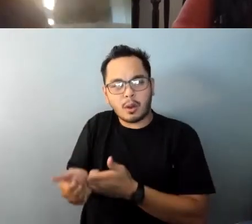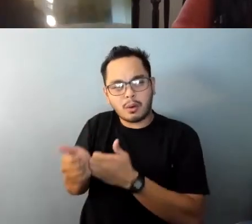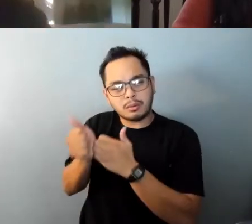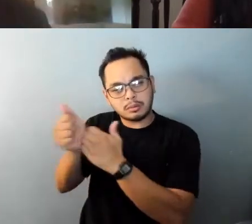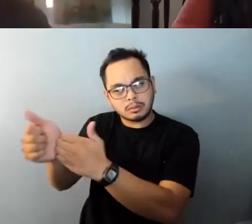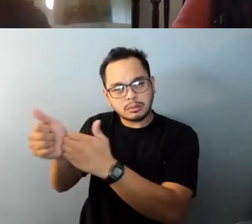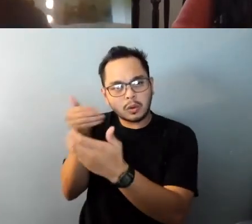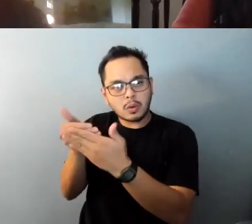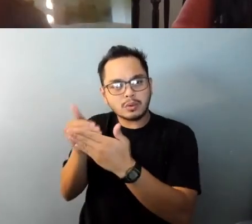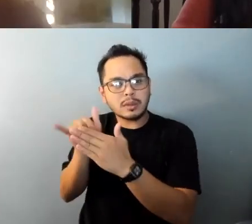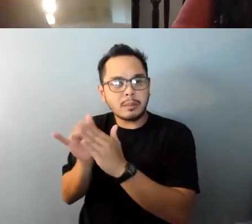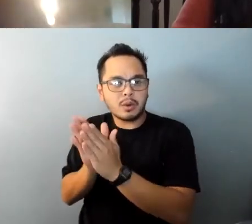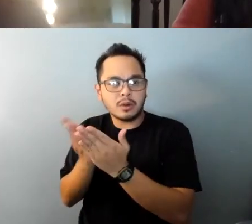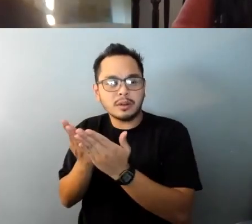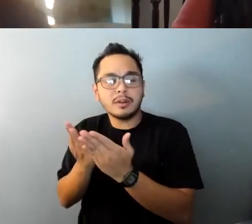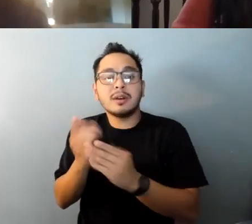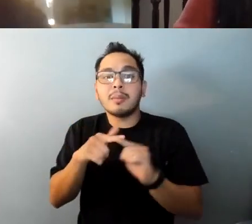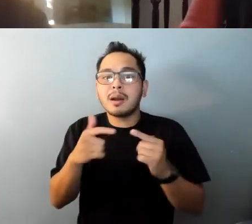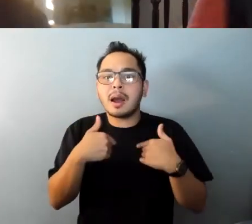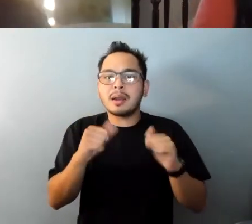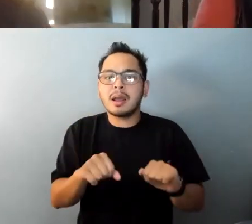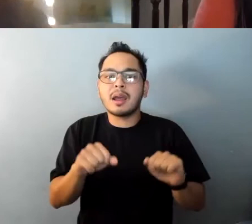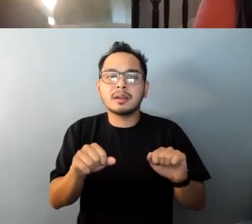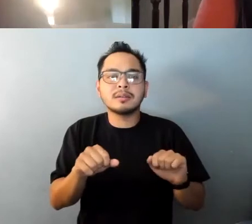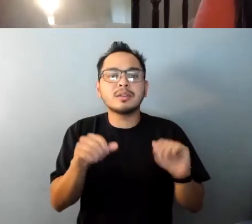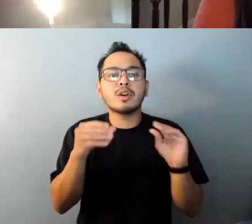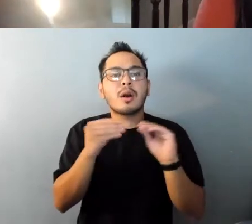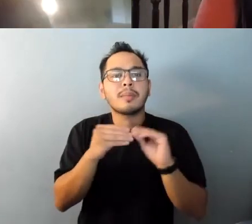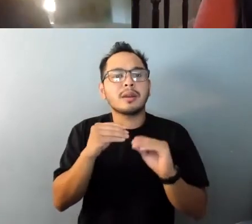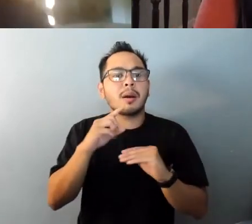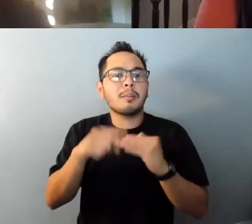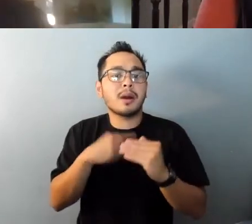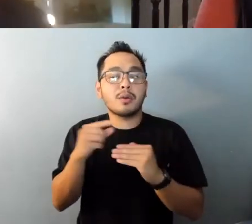It allows me to comment on not only the world of the novel itself but it allows me to comment